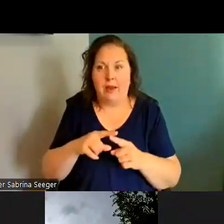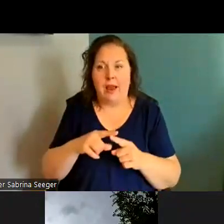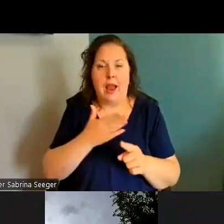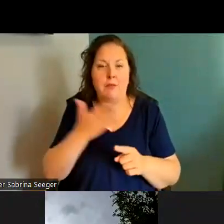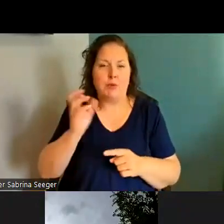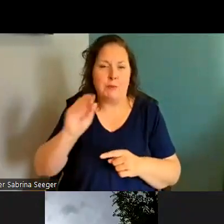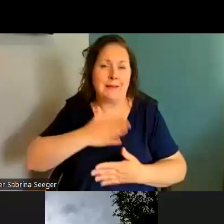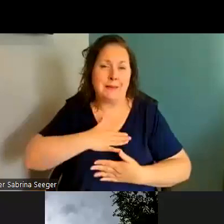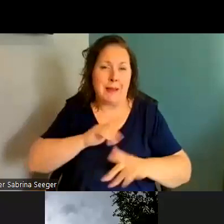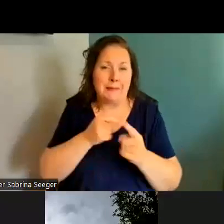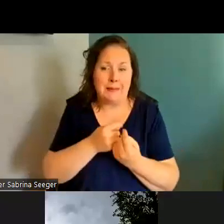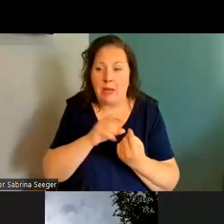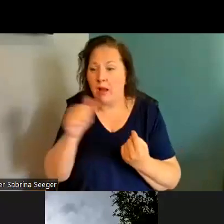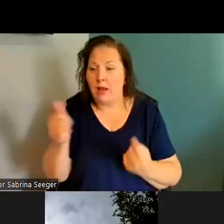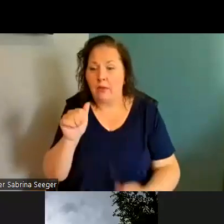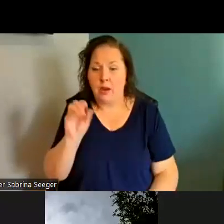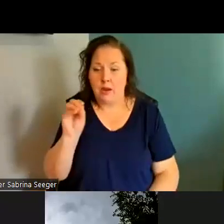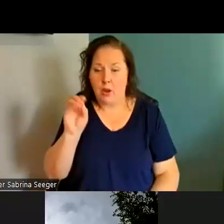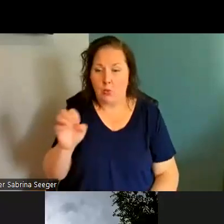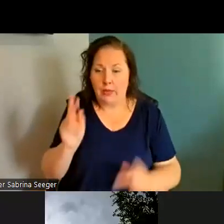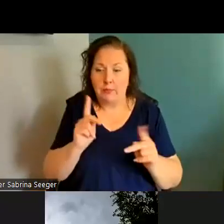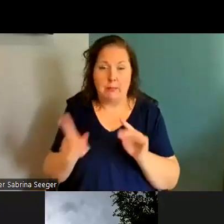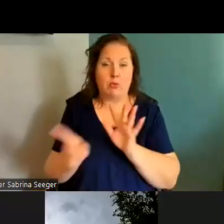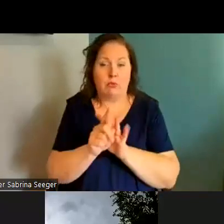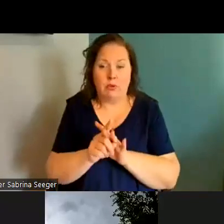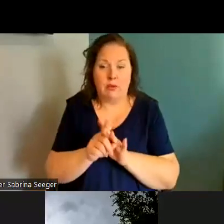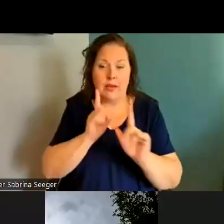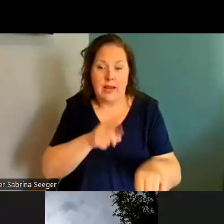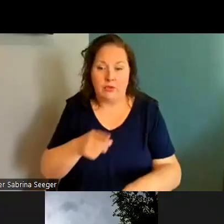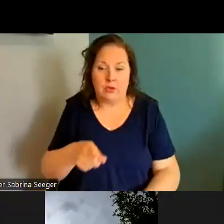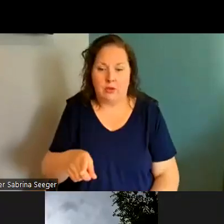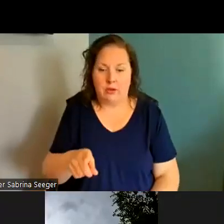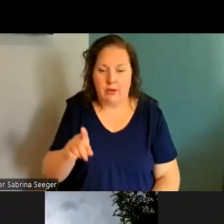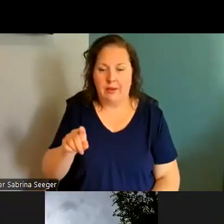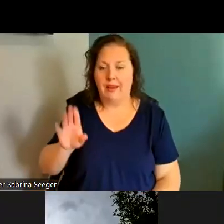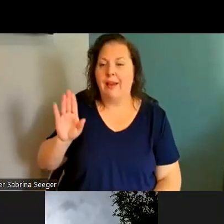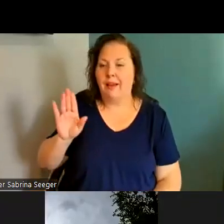unless any of my other AOE folks want to jump in. Yeah, hey Cassie, it's Anna.